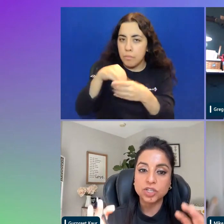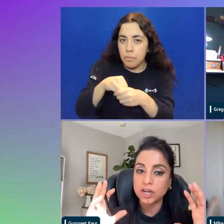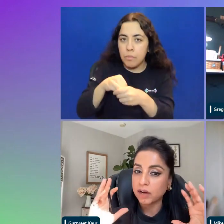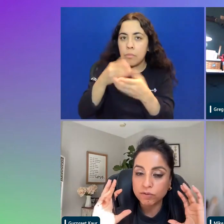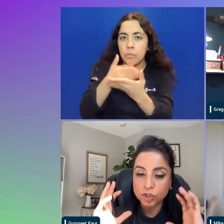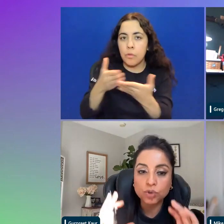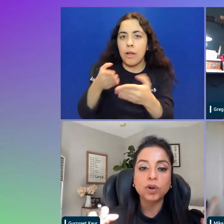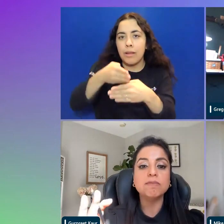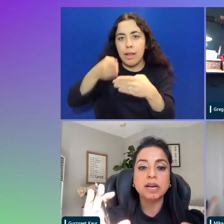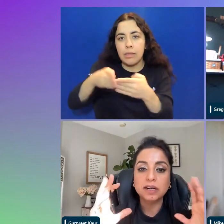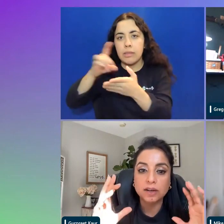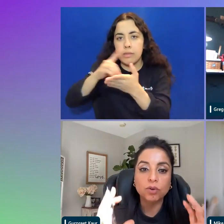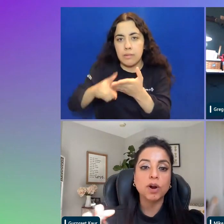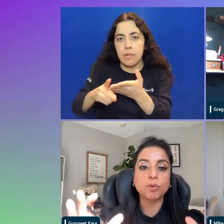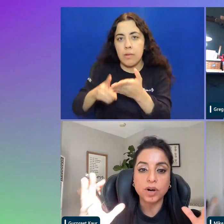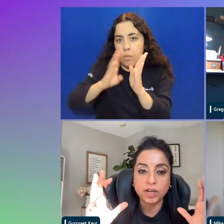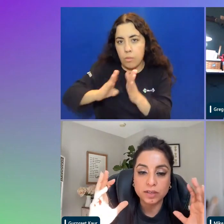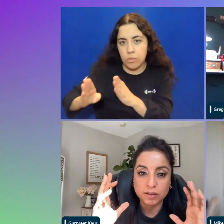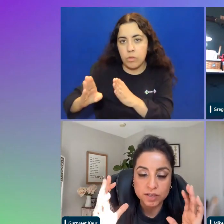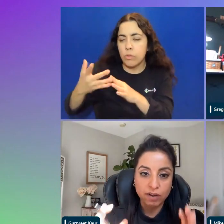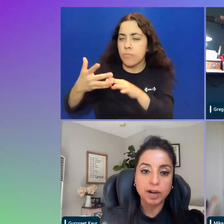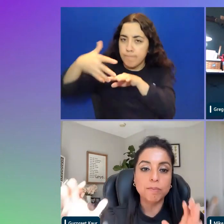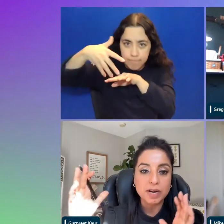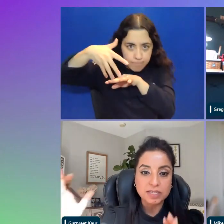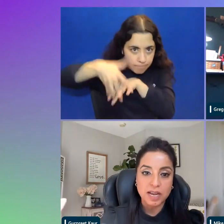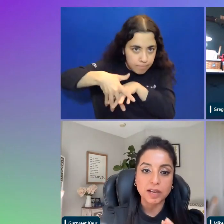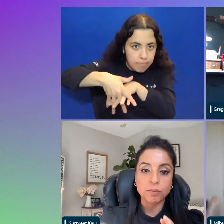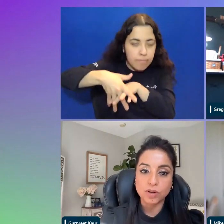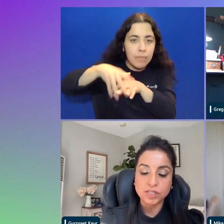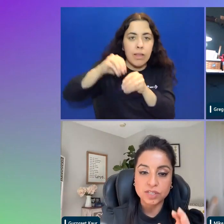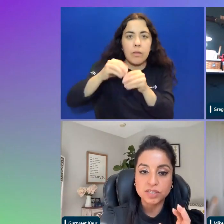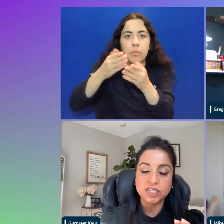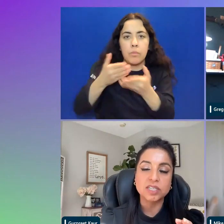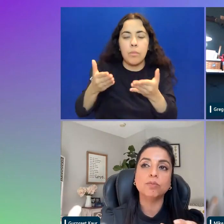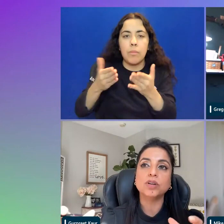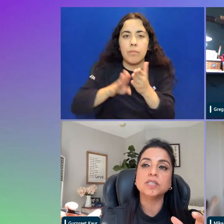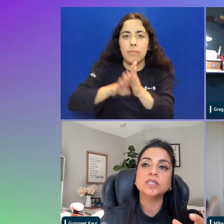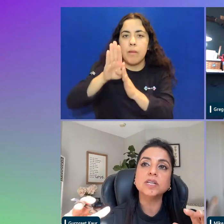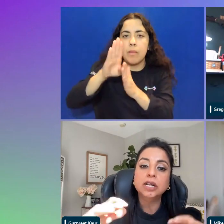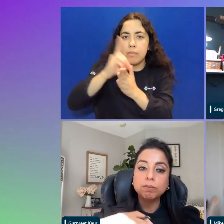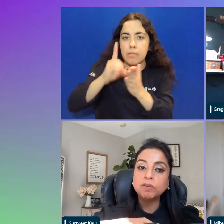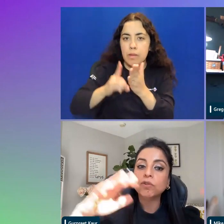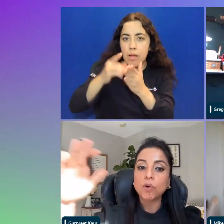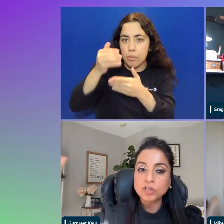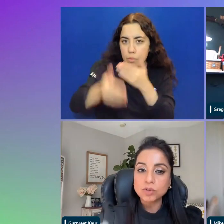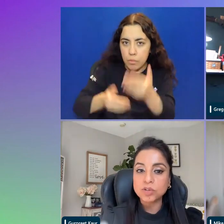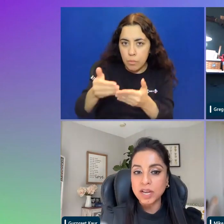design organization, and we were truly embedded into our product development design processes, testing processes. But we were